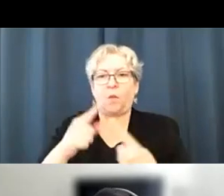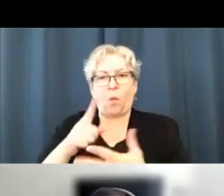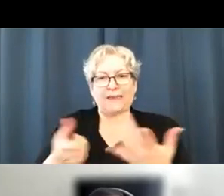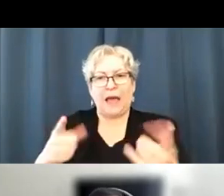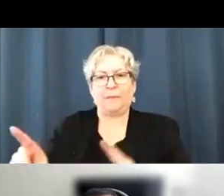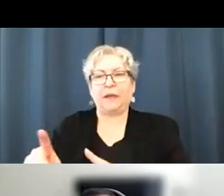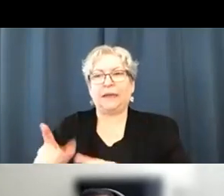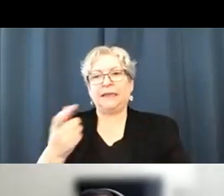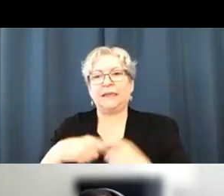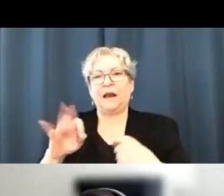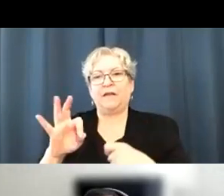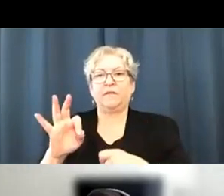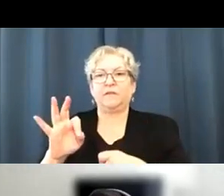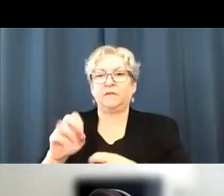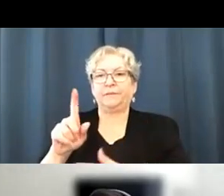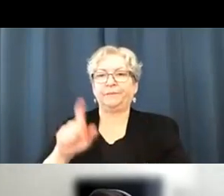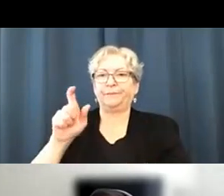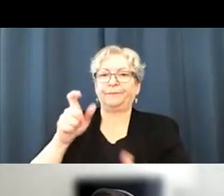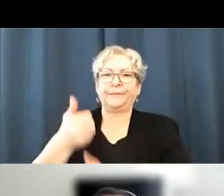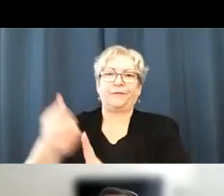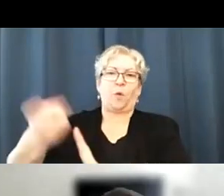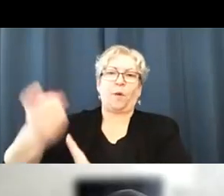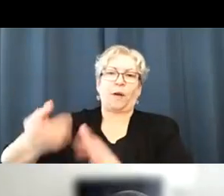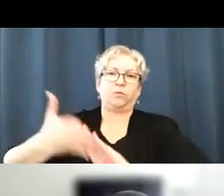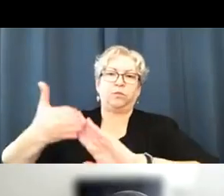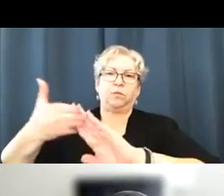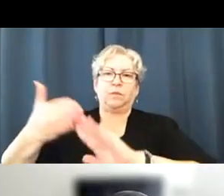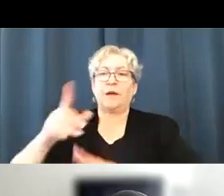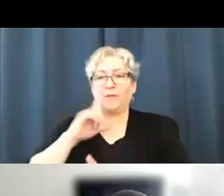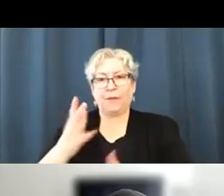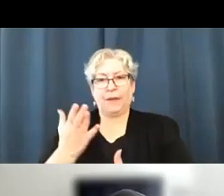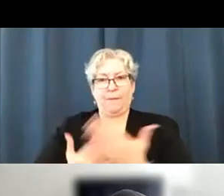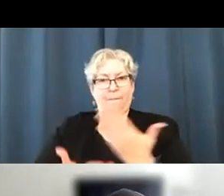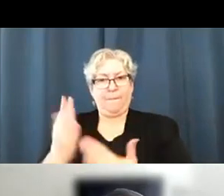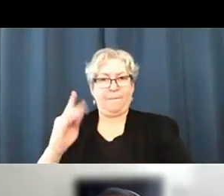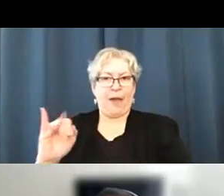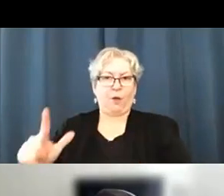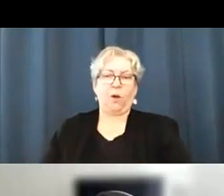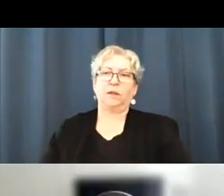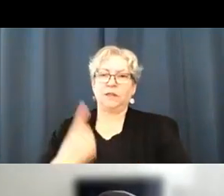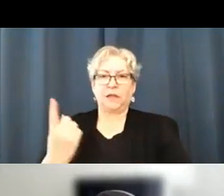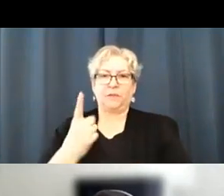rather than just clicking a button for an automated test. And obviously, it has to be done manually. So, it's something that you need to plan for